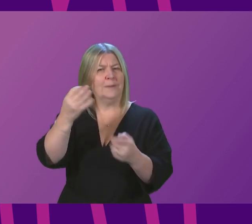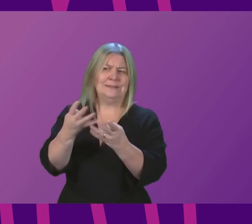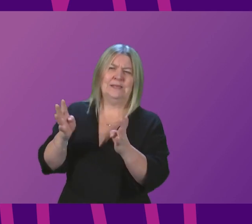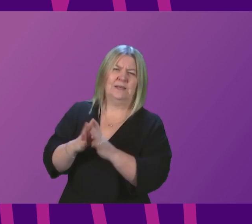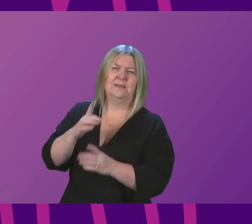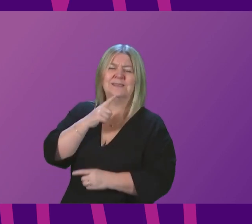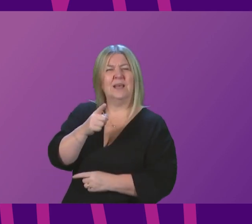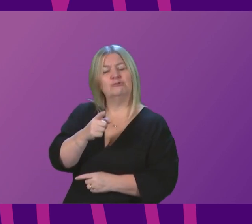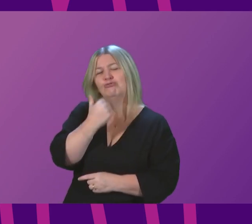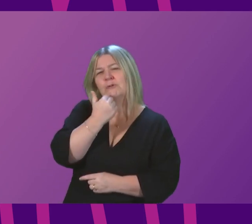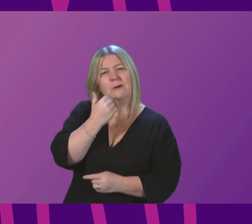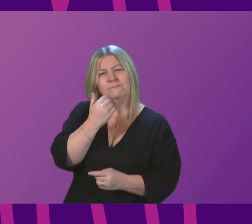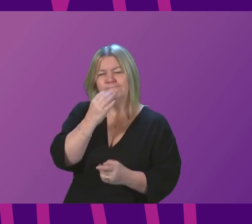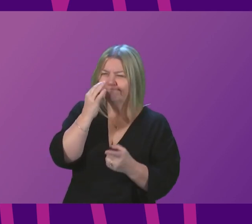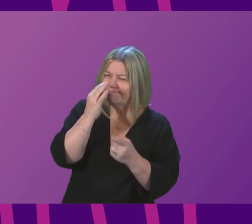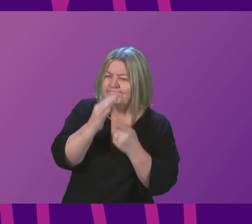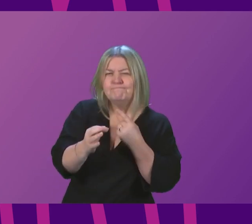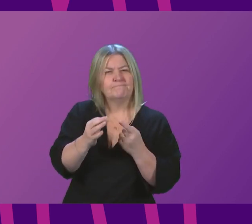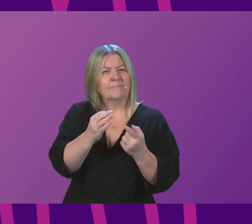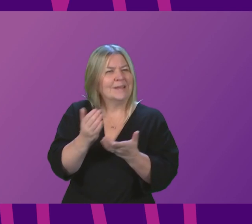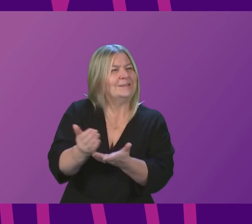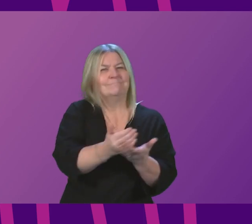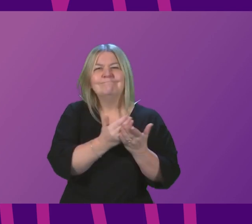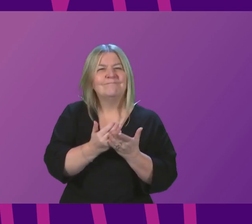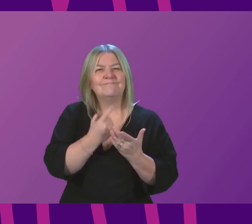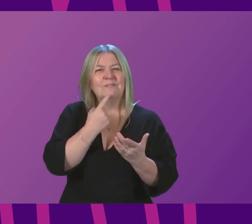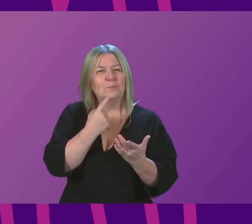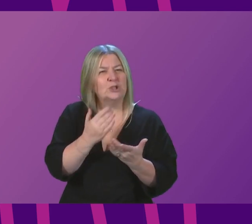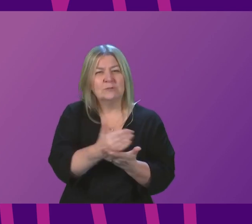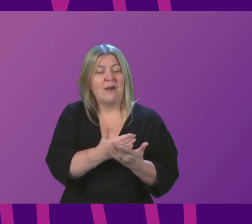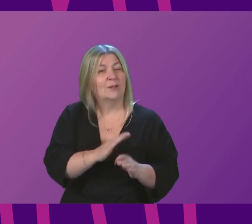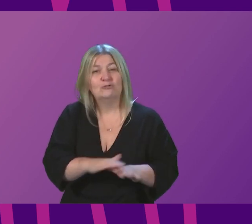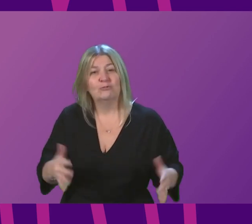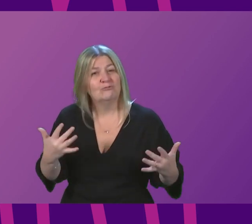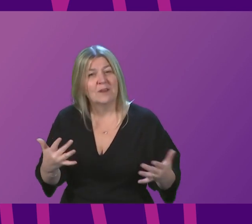is being collected is inadequate to make properly informed decisions on those matters.